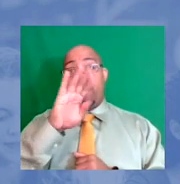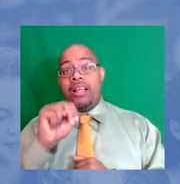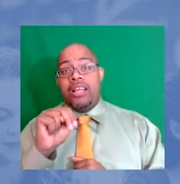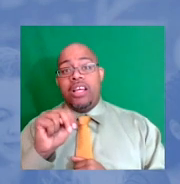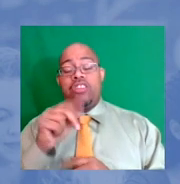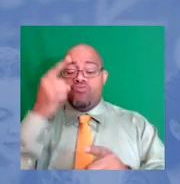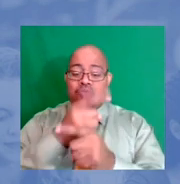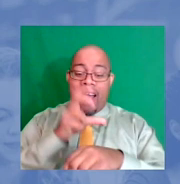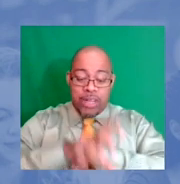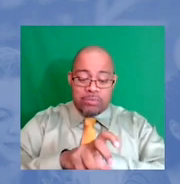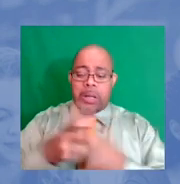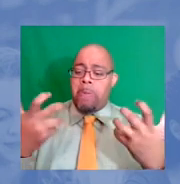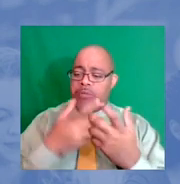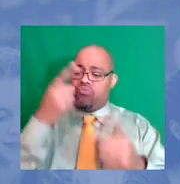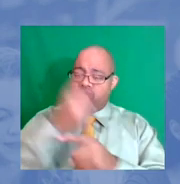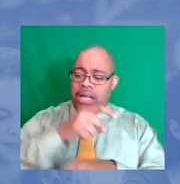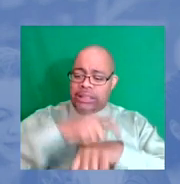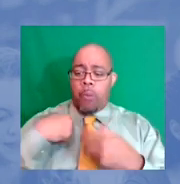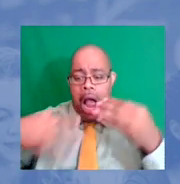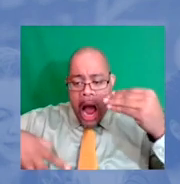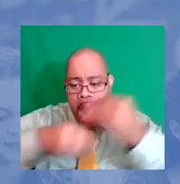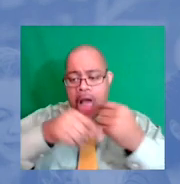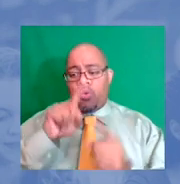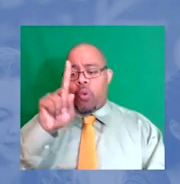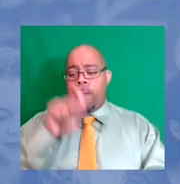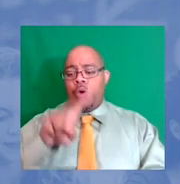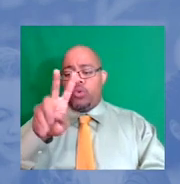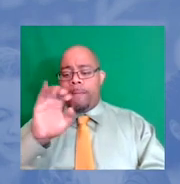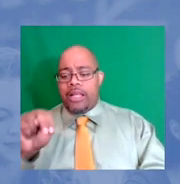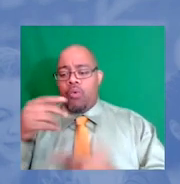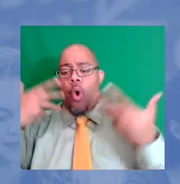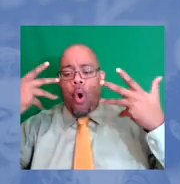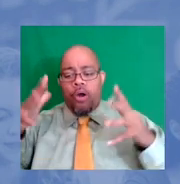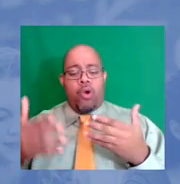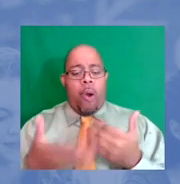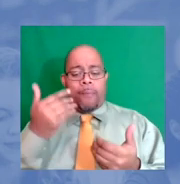AND WE WILL ADD THAT TO THE ONE POINT TWO BILLION WE'RE ALMOST DONE SPENDING AUDIT FREE,